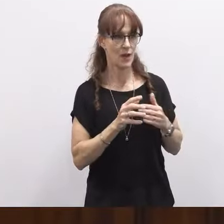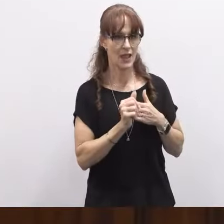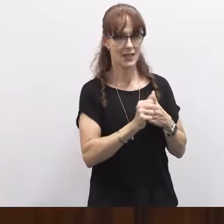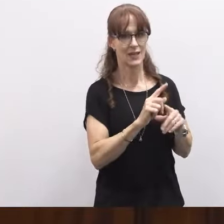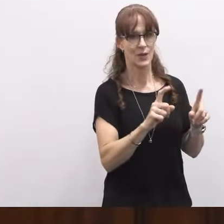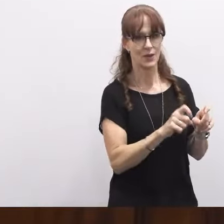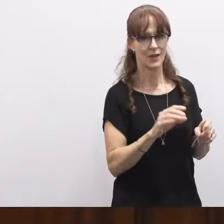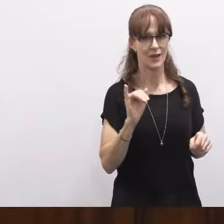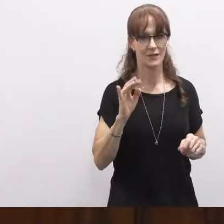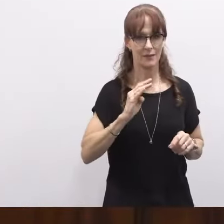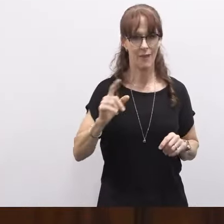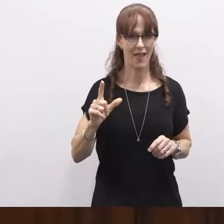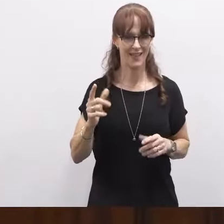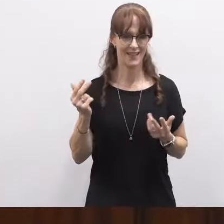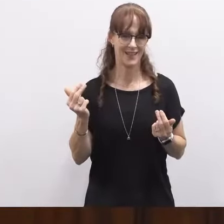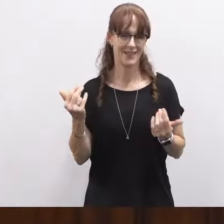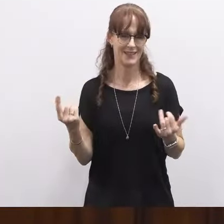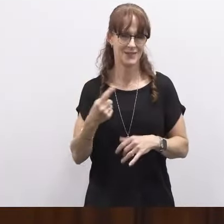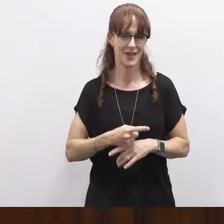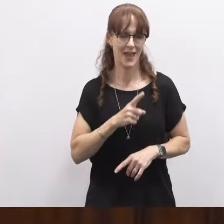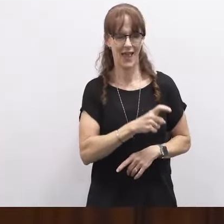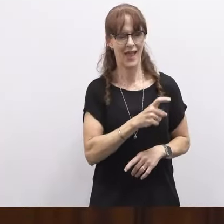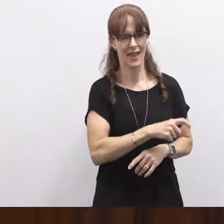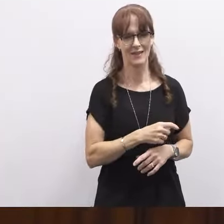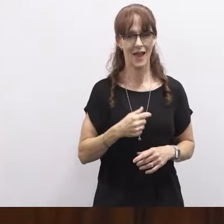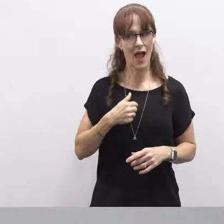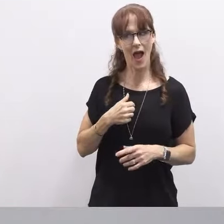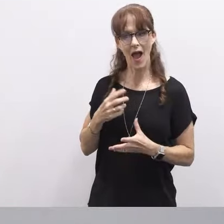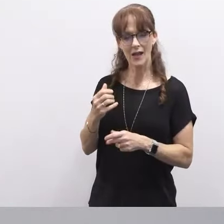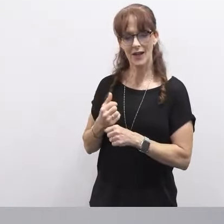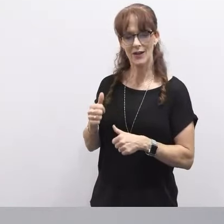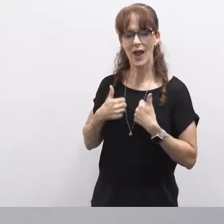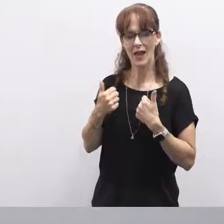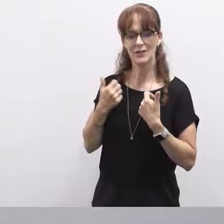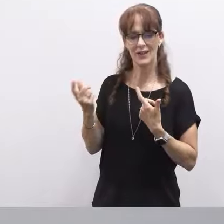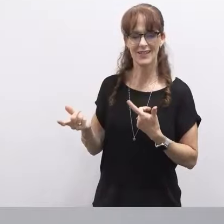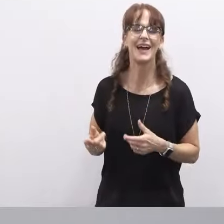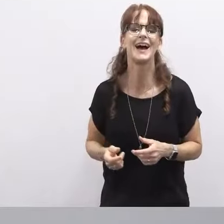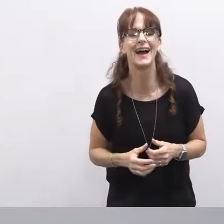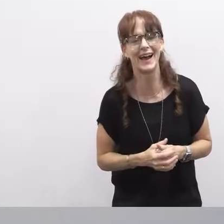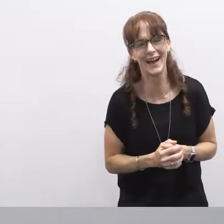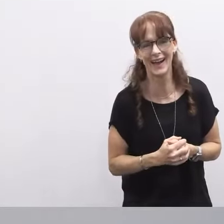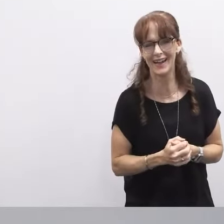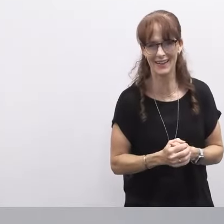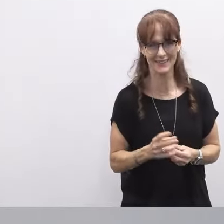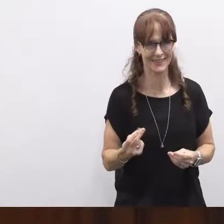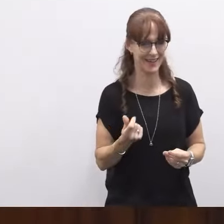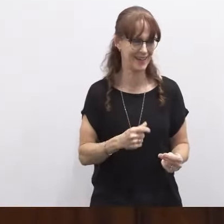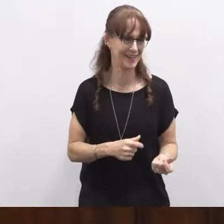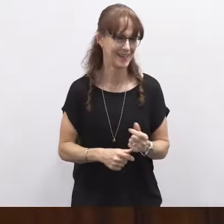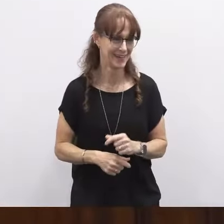of Isabelle earlier today, Mr. Otto. I got her address. I'm gonna be talking to her. Thank you, Mr. Otto.